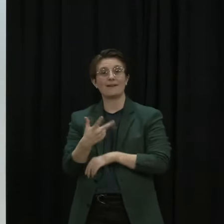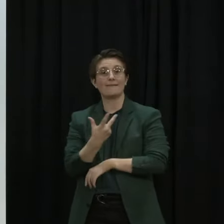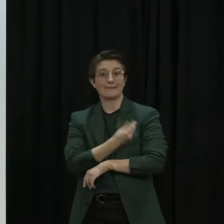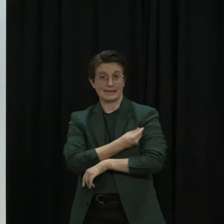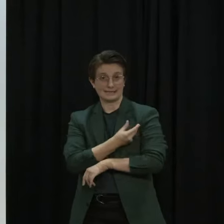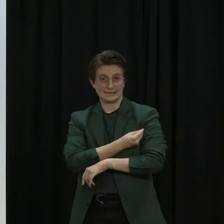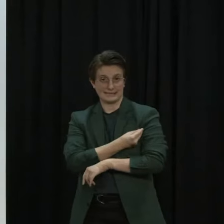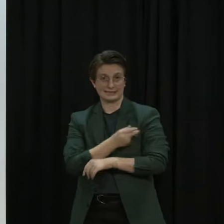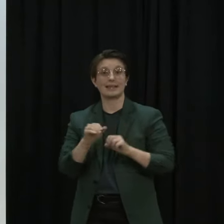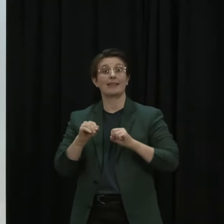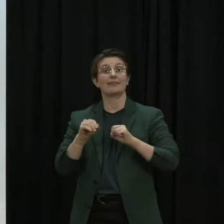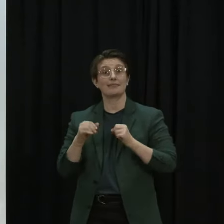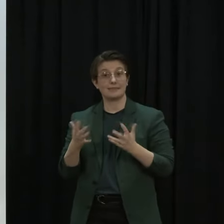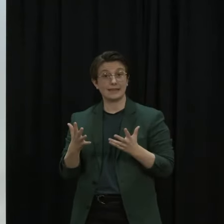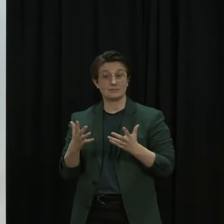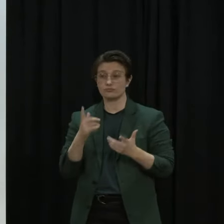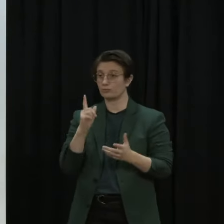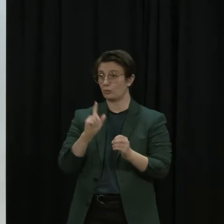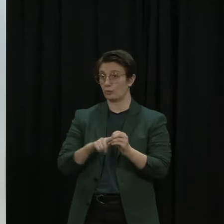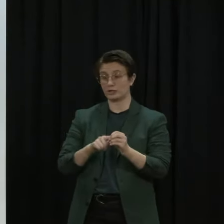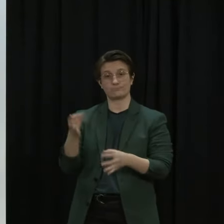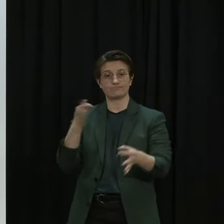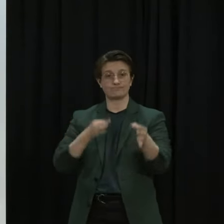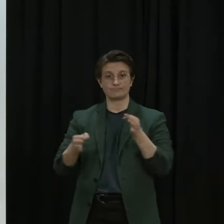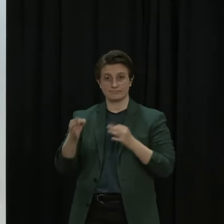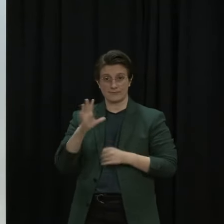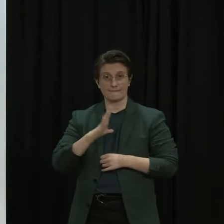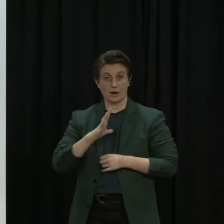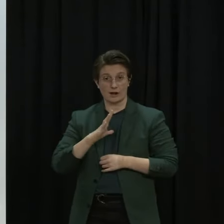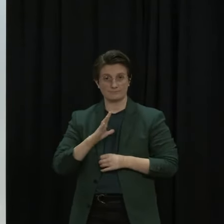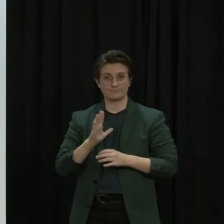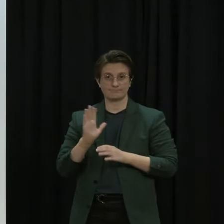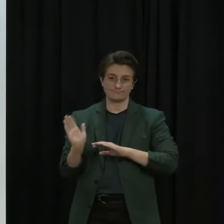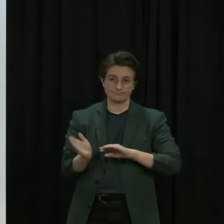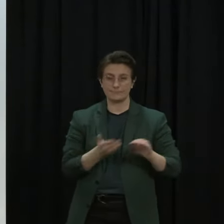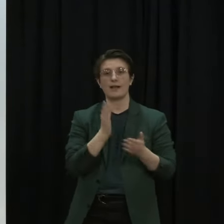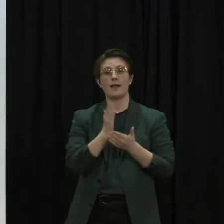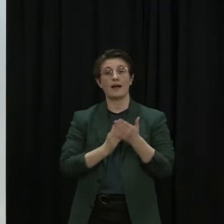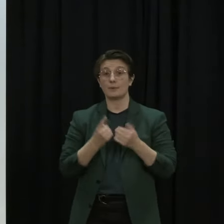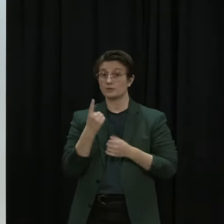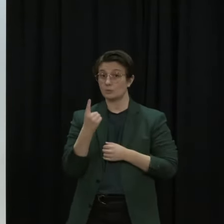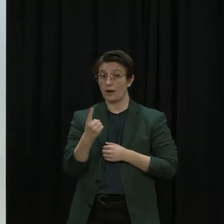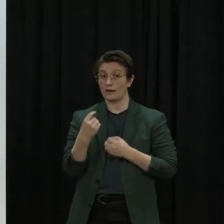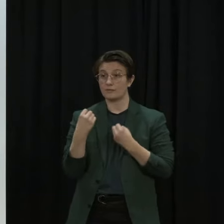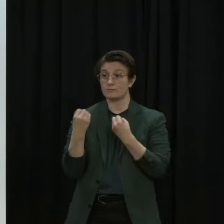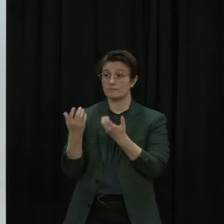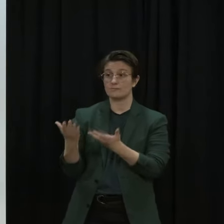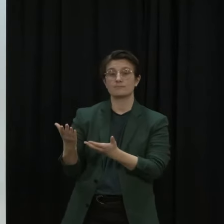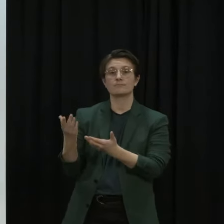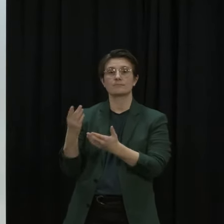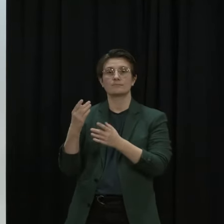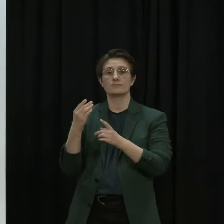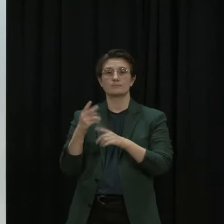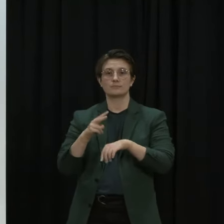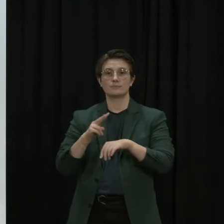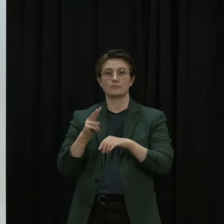I will give an update on vaccines. We will then open up to